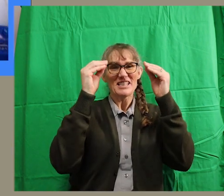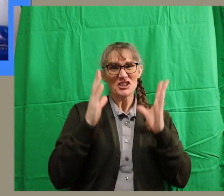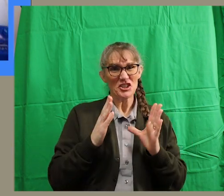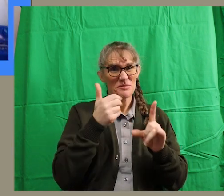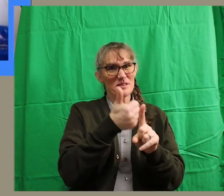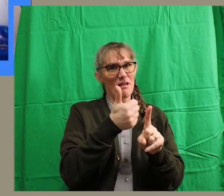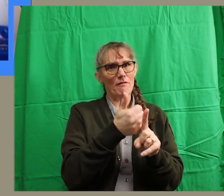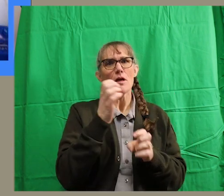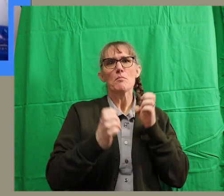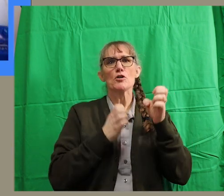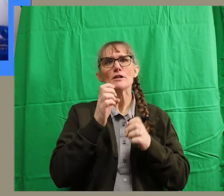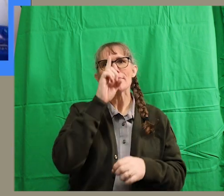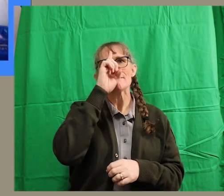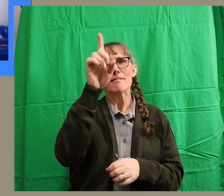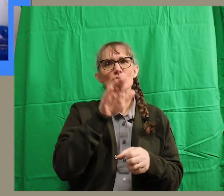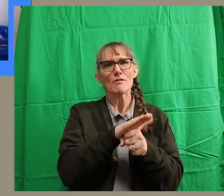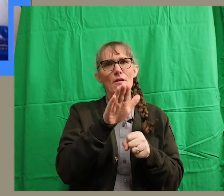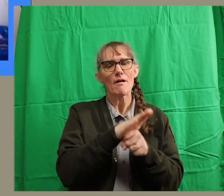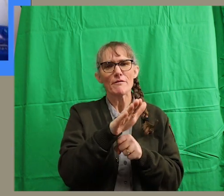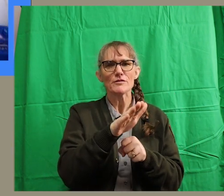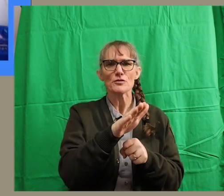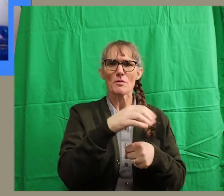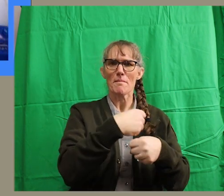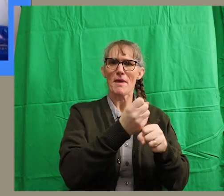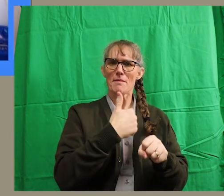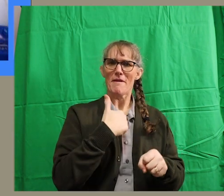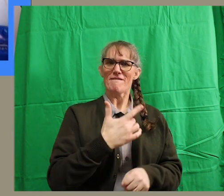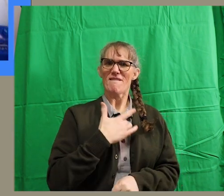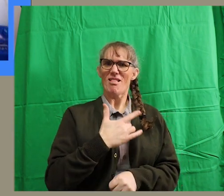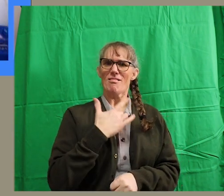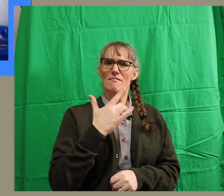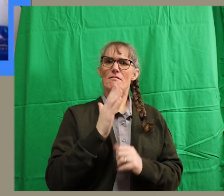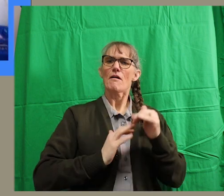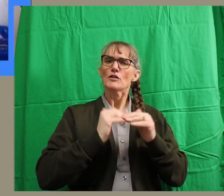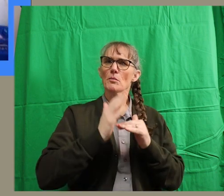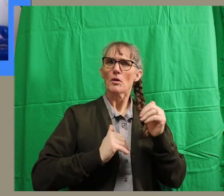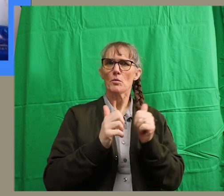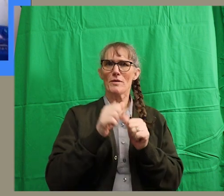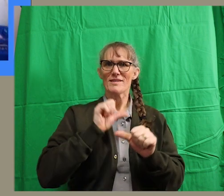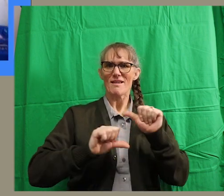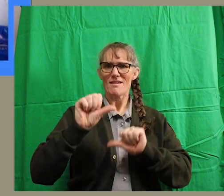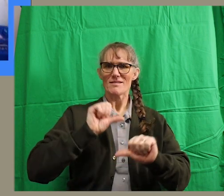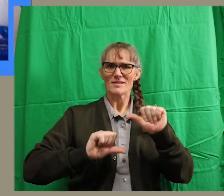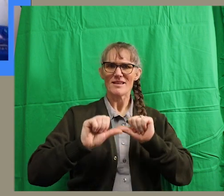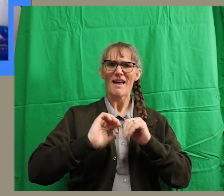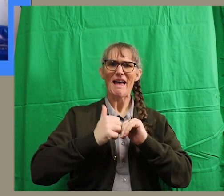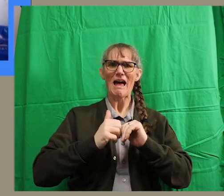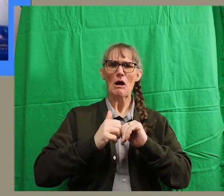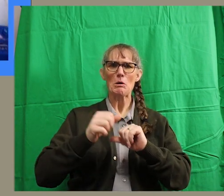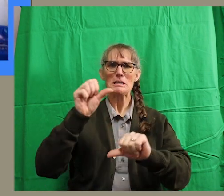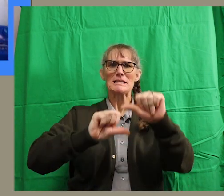was emotionally intelligent enough to make me feel comfortable in science by helping me to build a place for myself